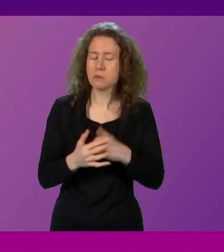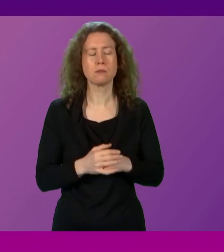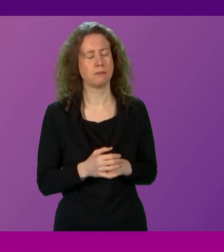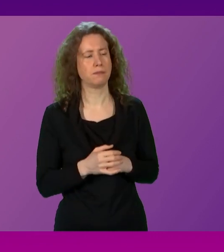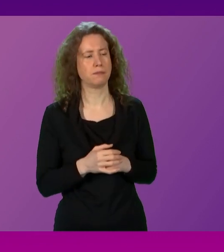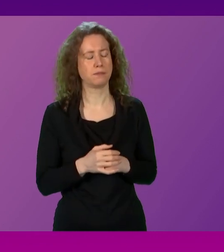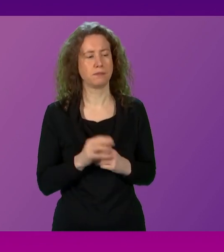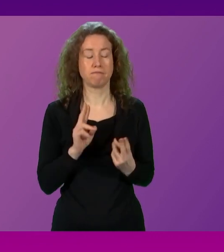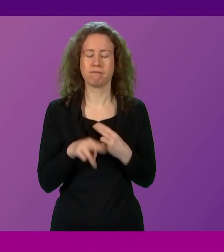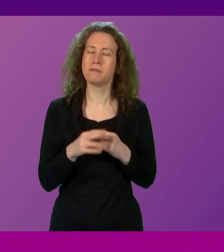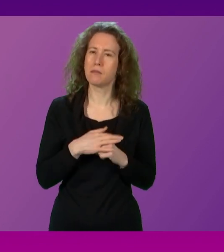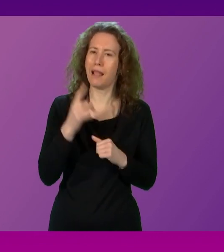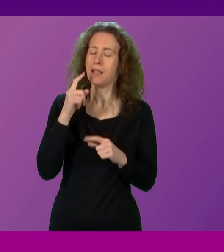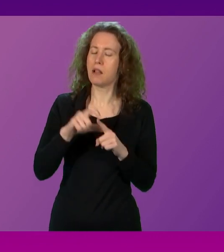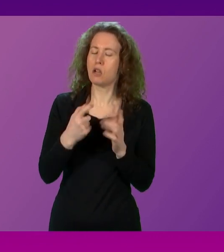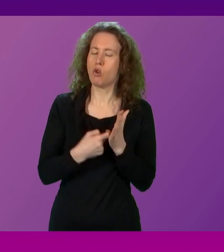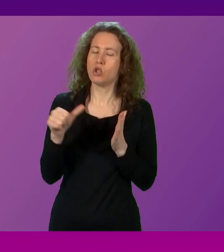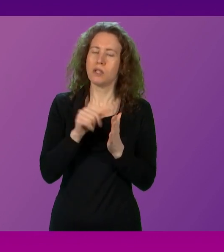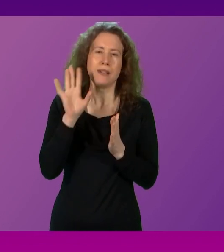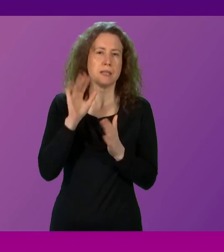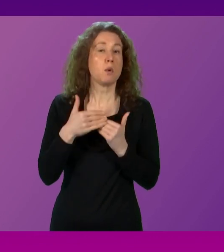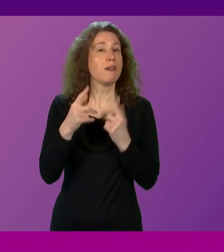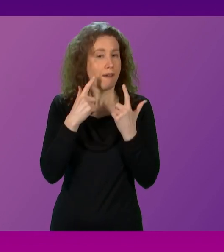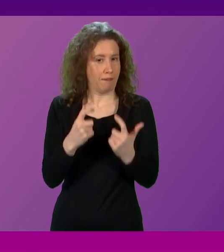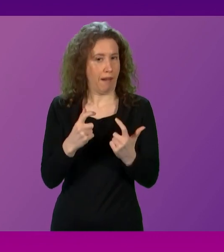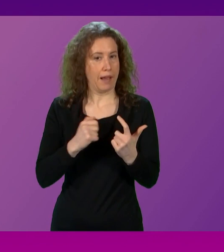I think that Douglas Ross should perhaps have listened more carefully to what I